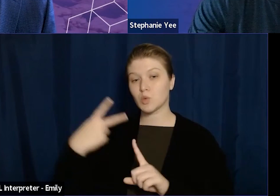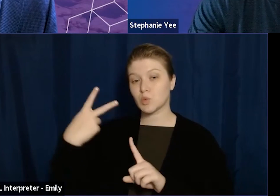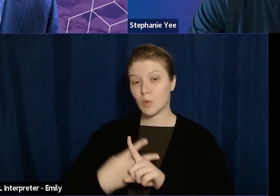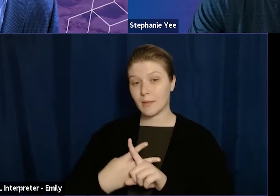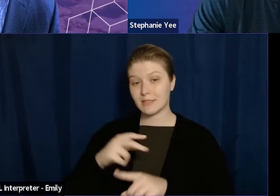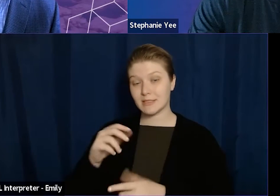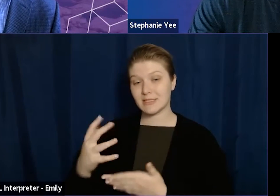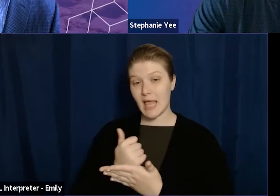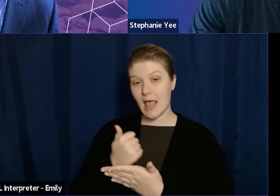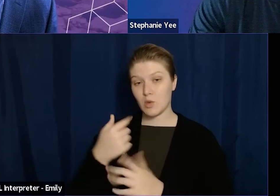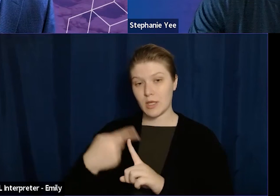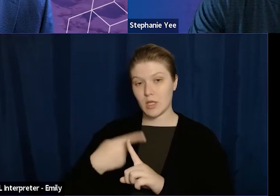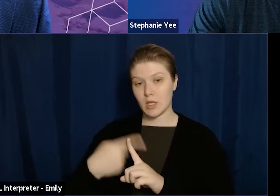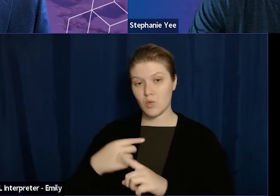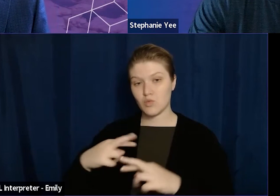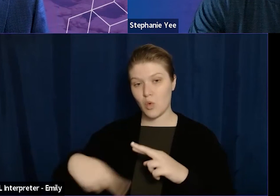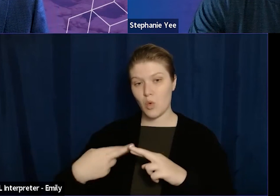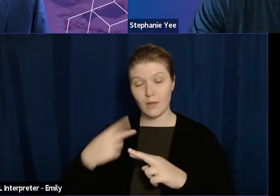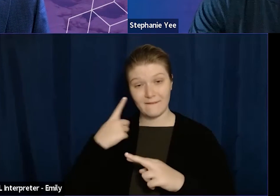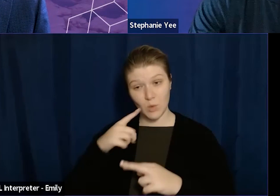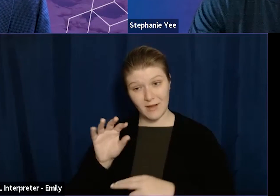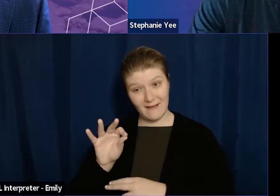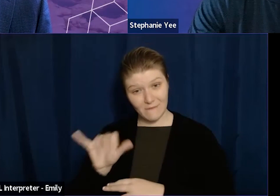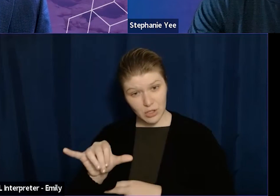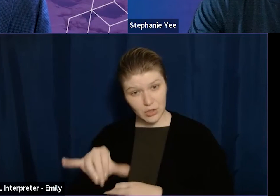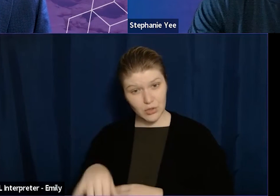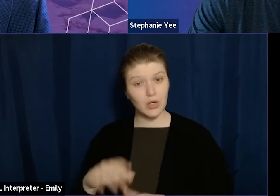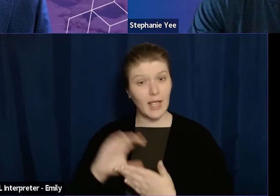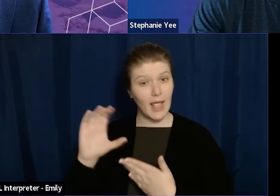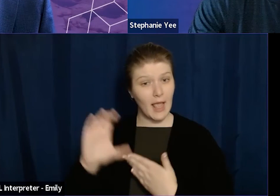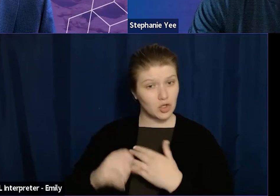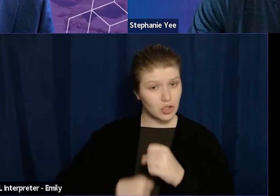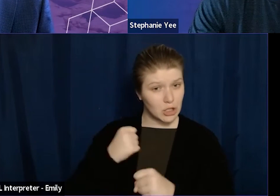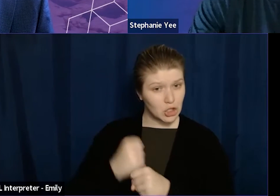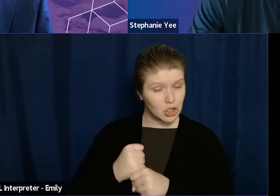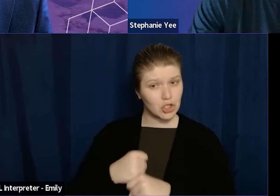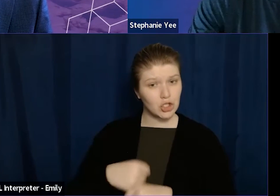Is that institutional year, fiscal year, calendar year, or grant year? NSF doesn't specify the year.